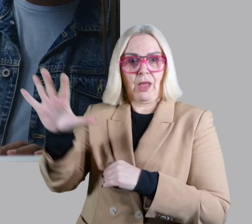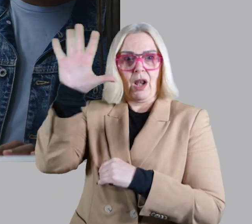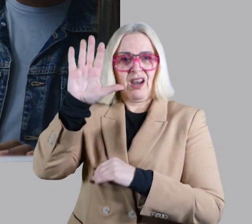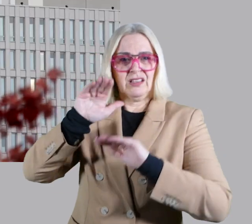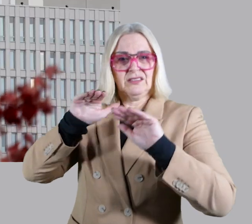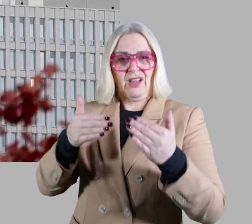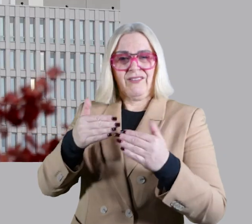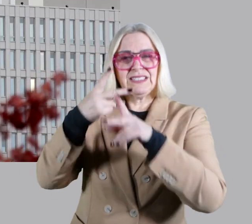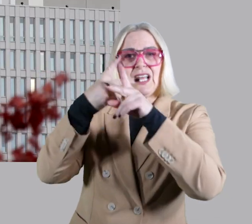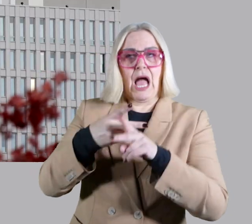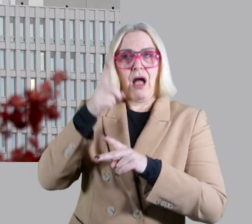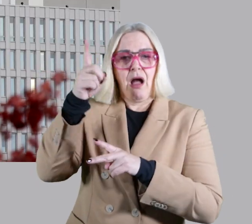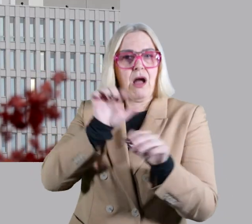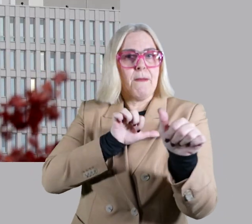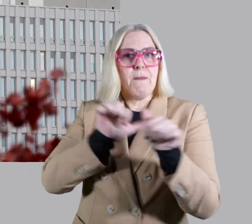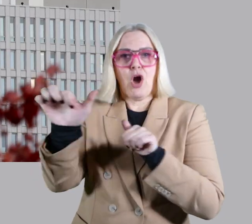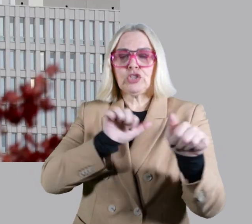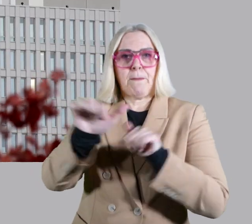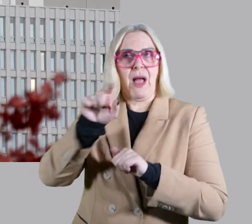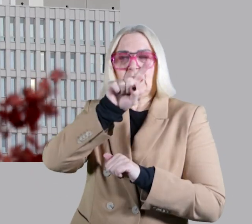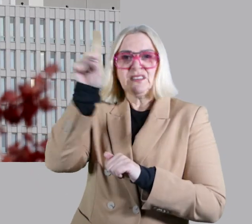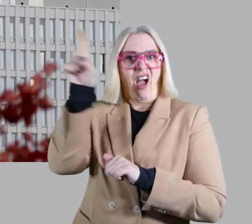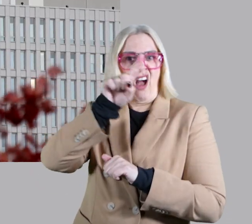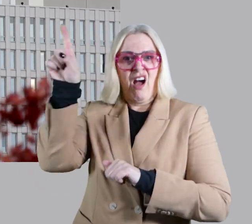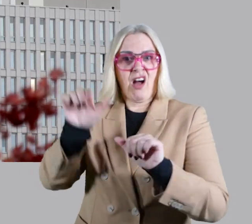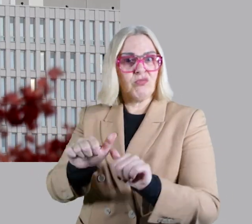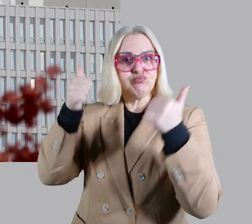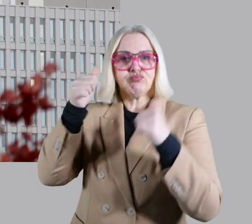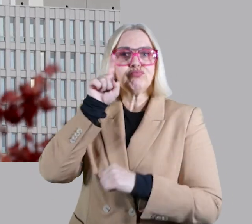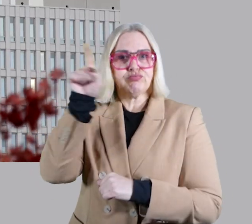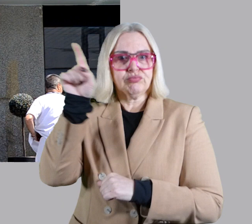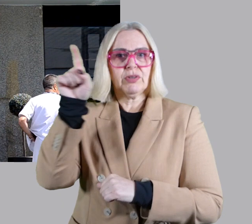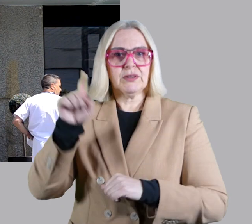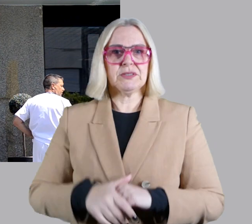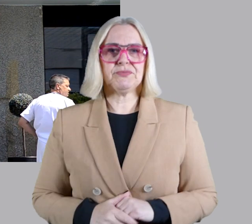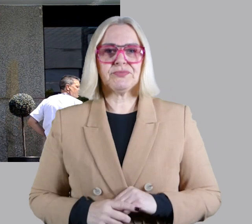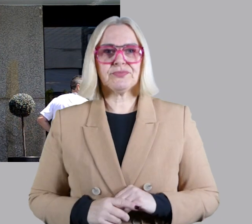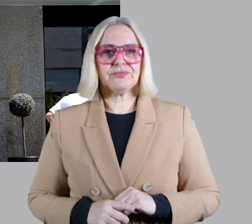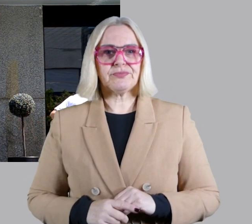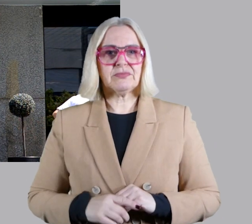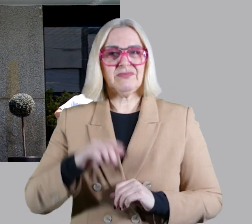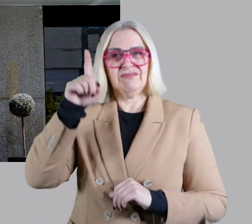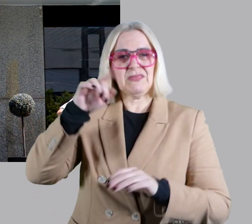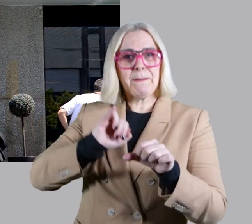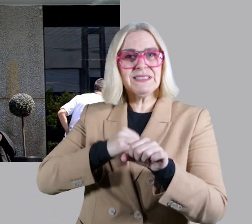or in European countries, the service and the care there is much better. They get their medication for free.